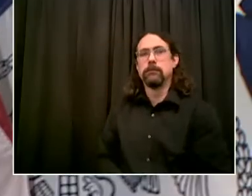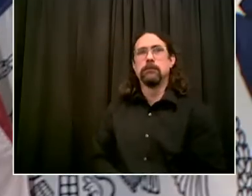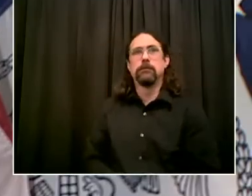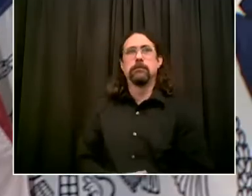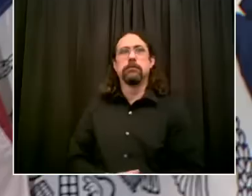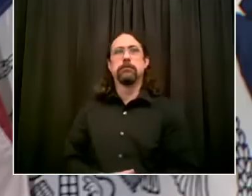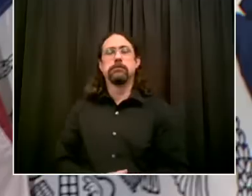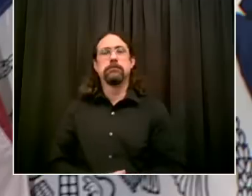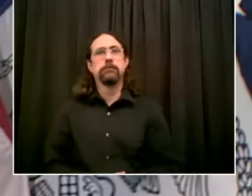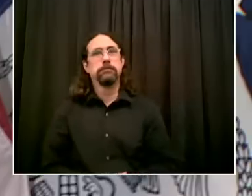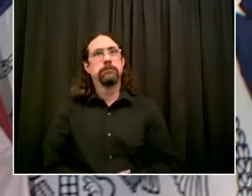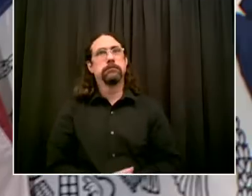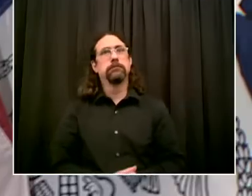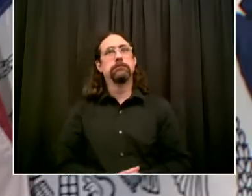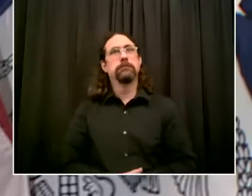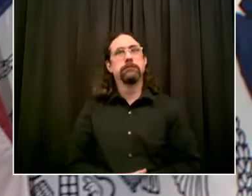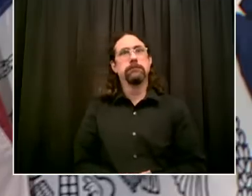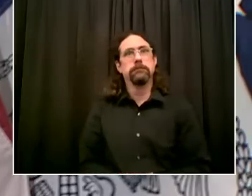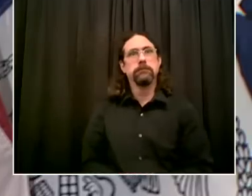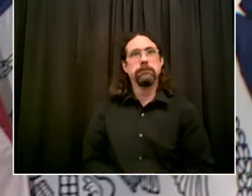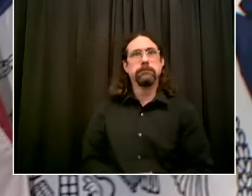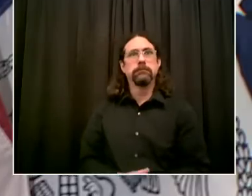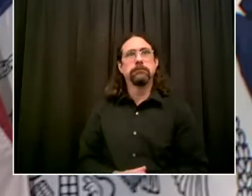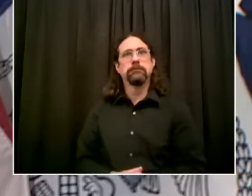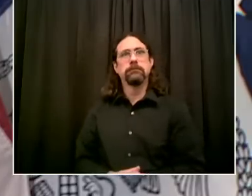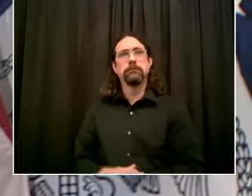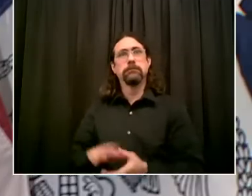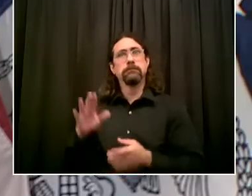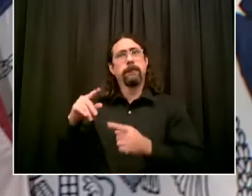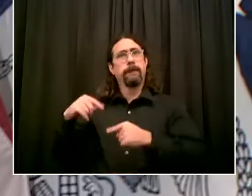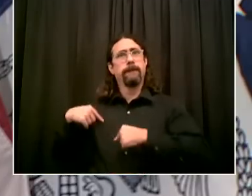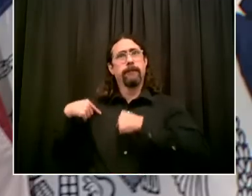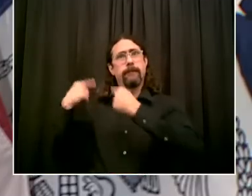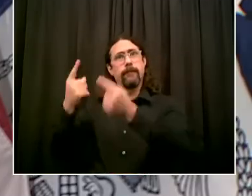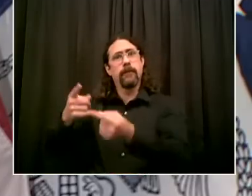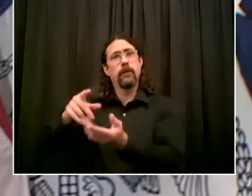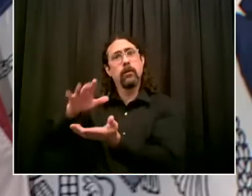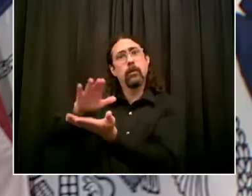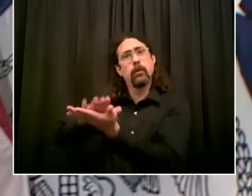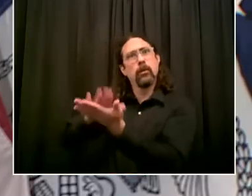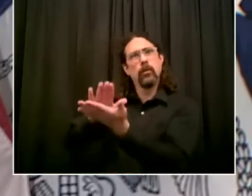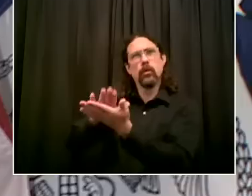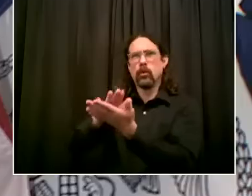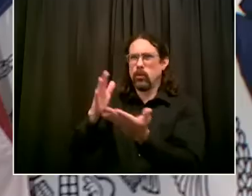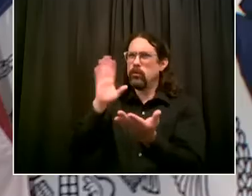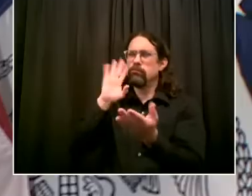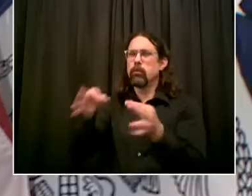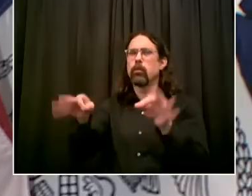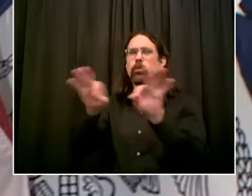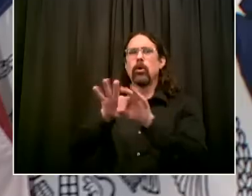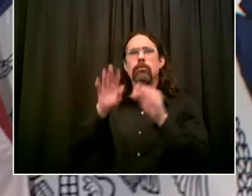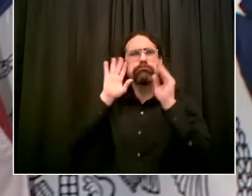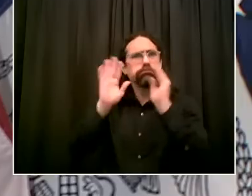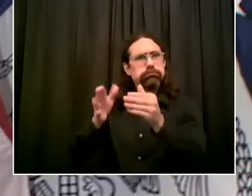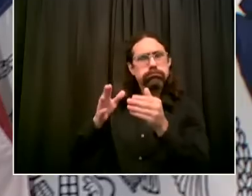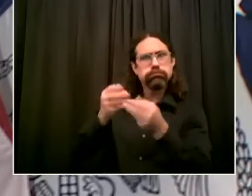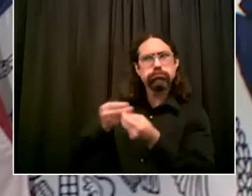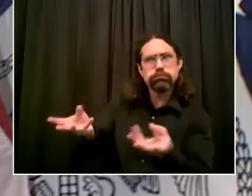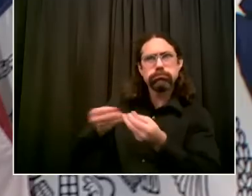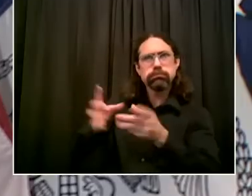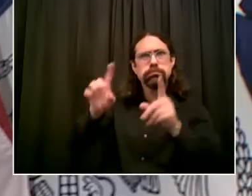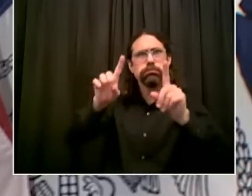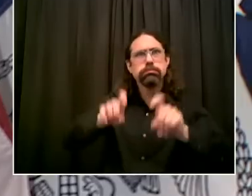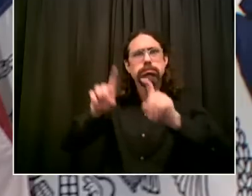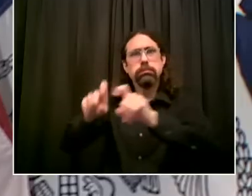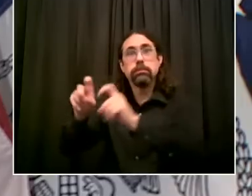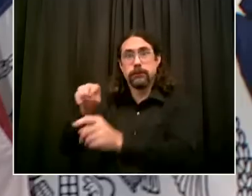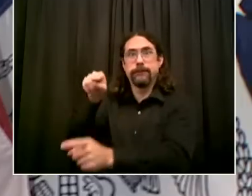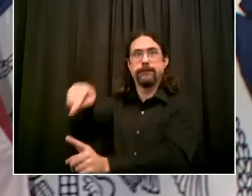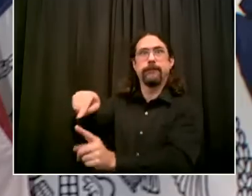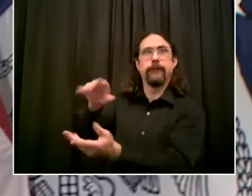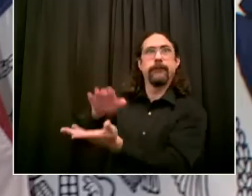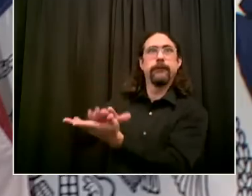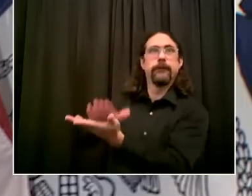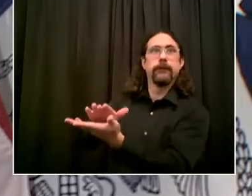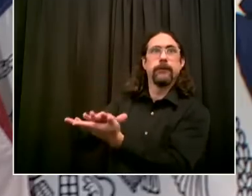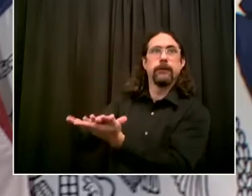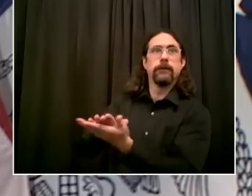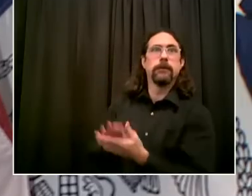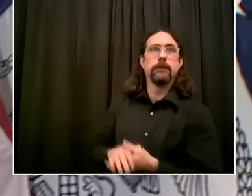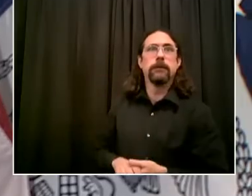REALITY FFM ROTHE